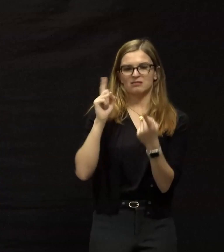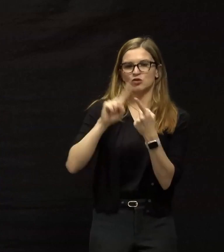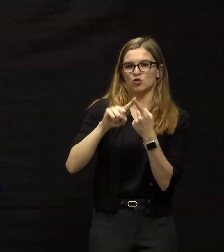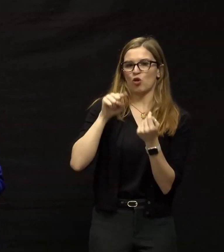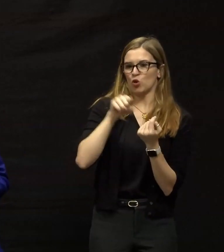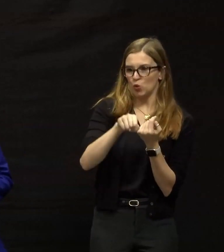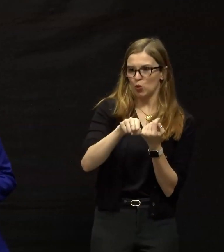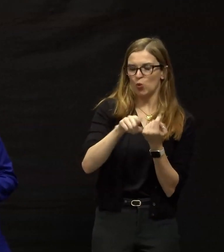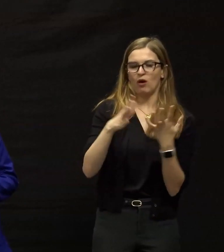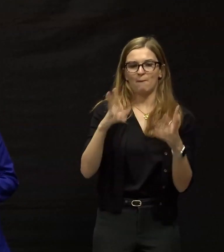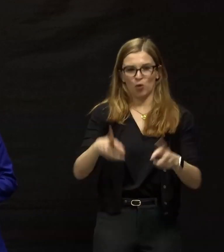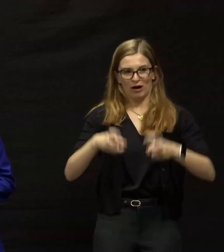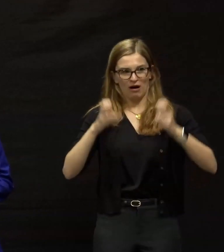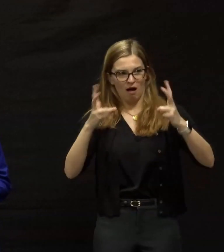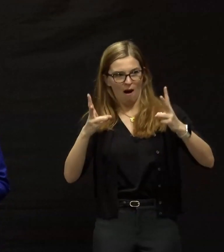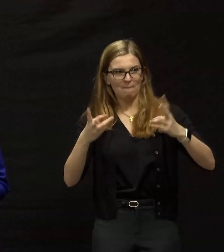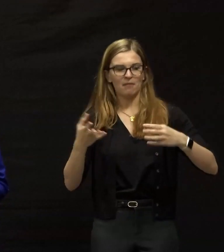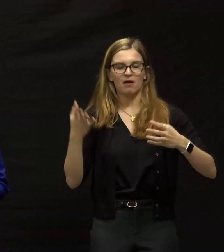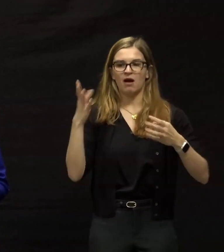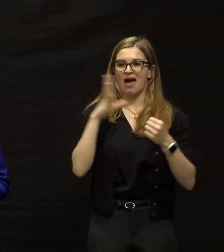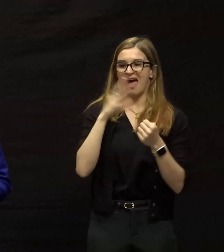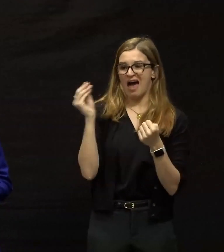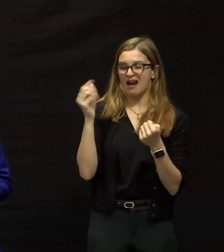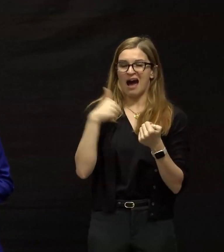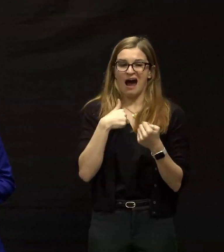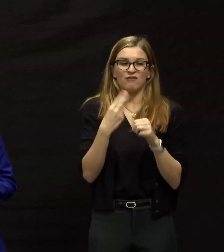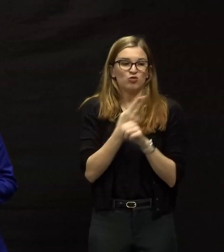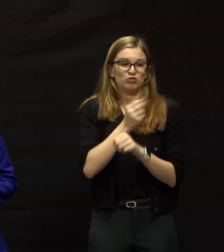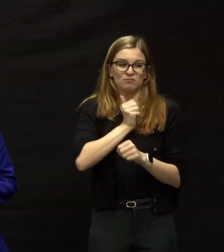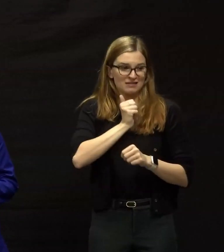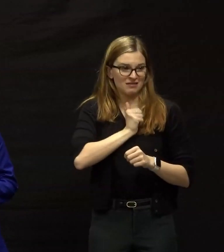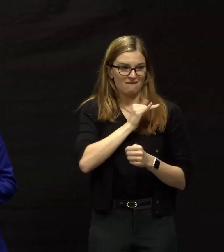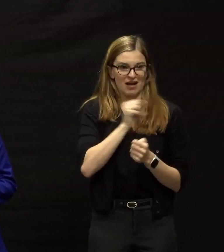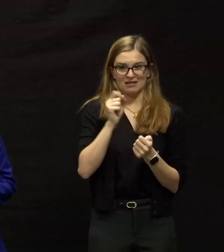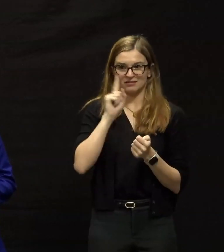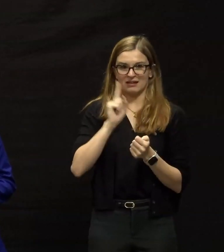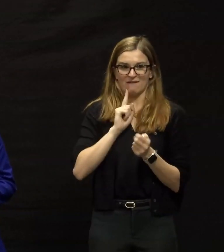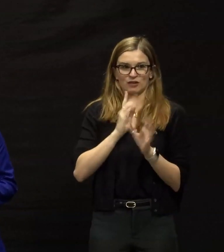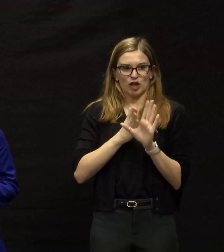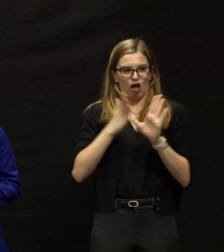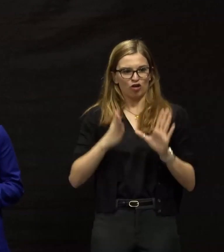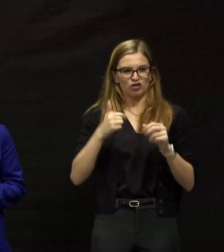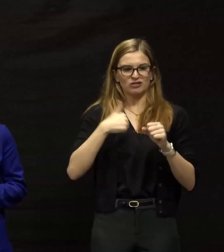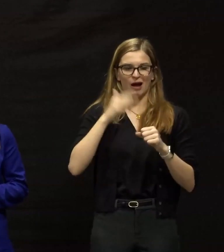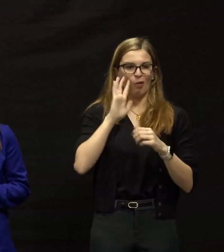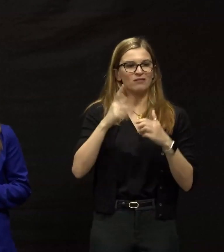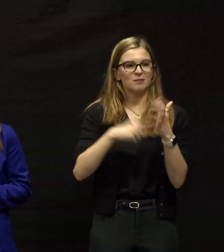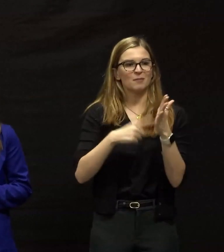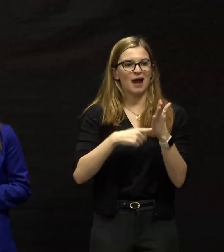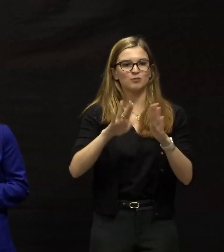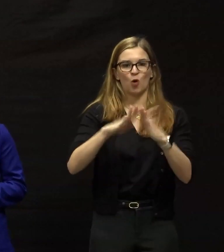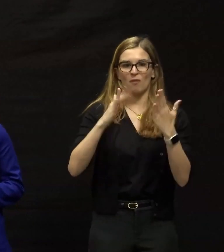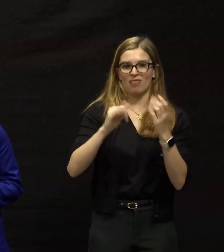they don't realize what they're missing until you pull something up or you know, something like that. I mean, I, as a psychologist,